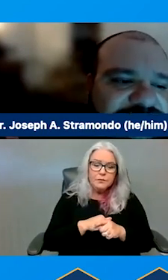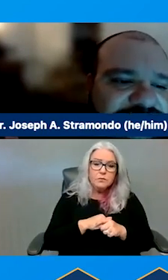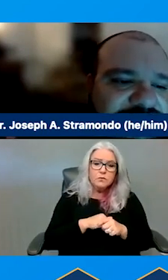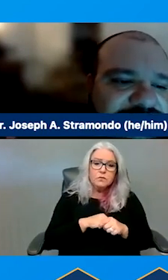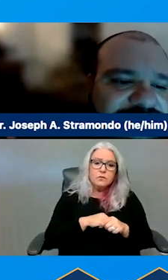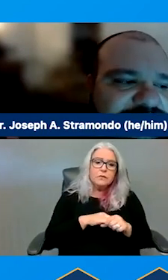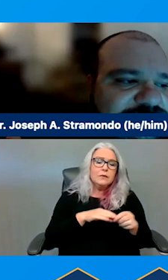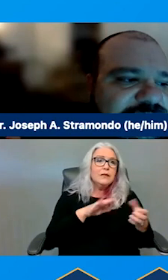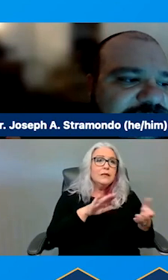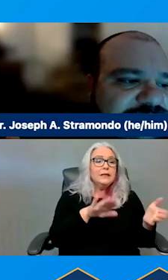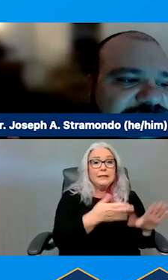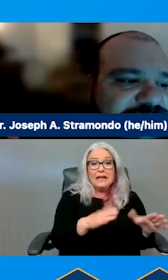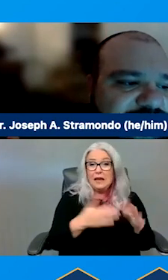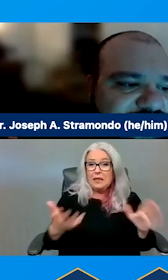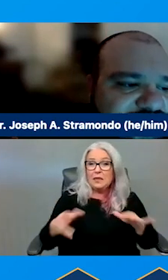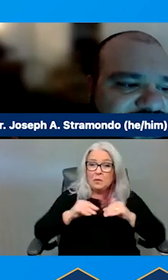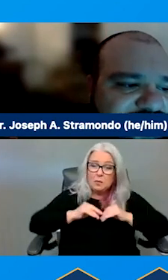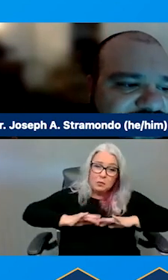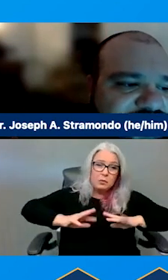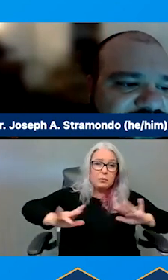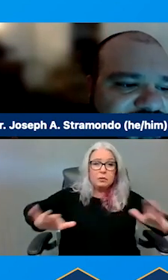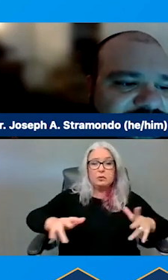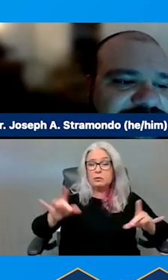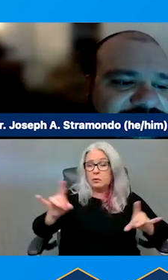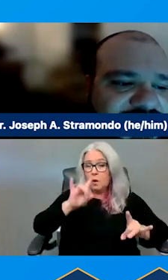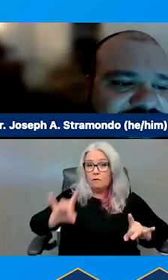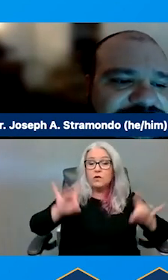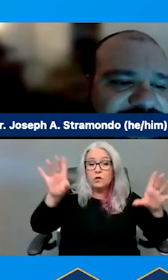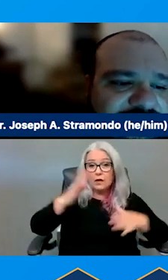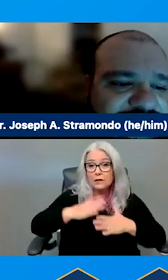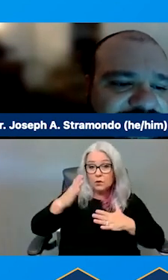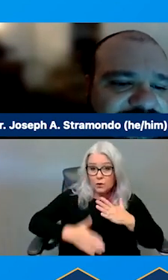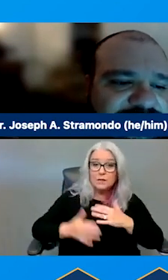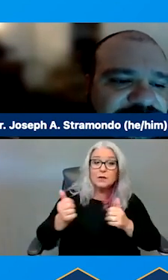have been cast as tragic consequence of unique circumstances that surround the